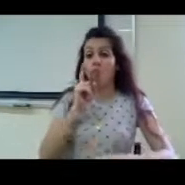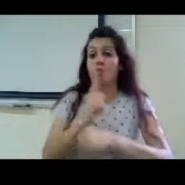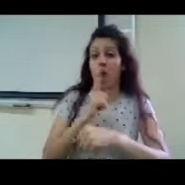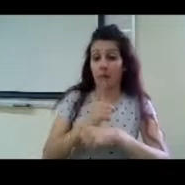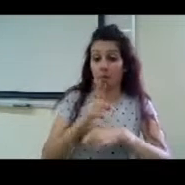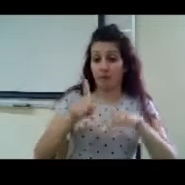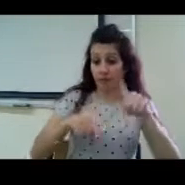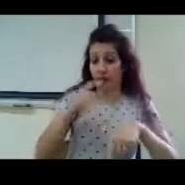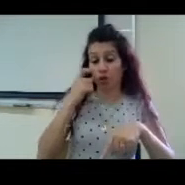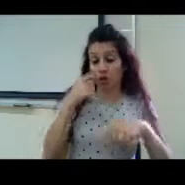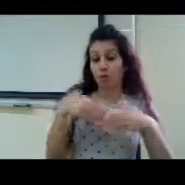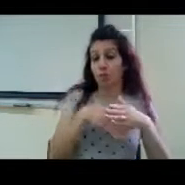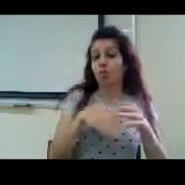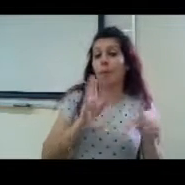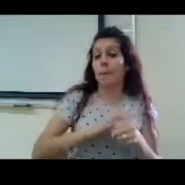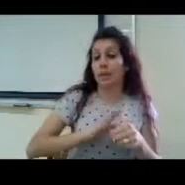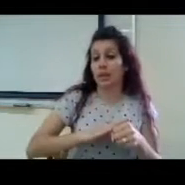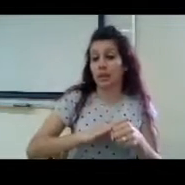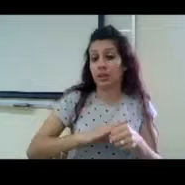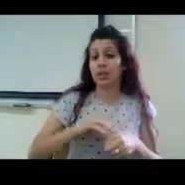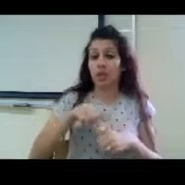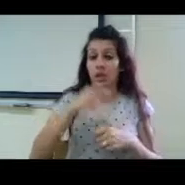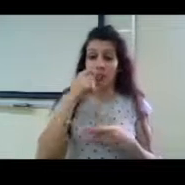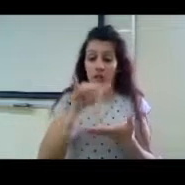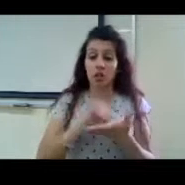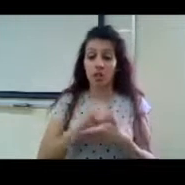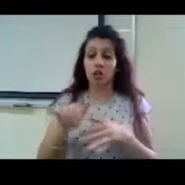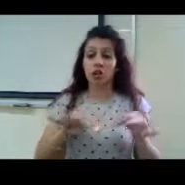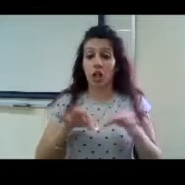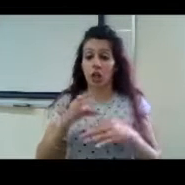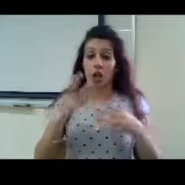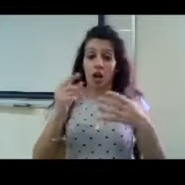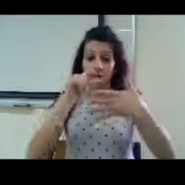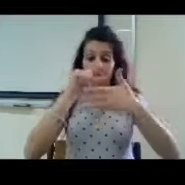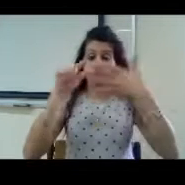that's responsive to needs and during kovat has been no exception the fourth